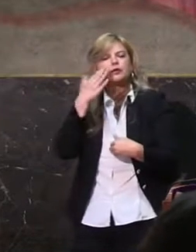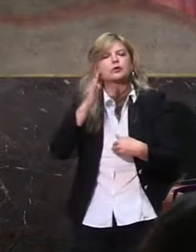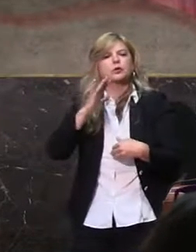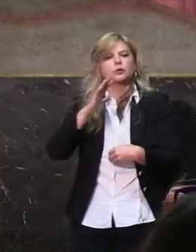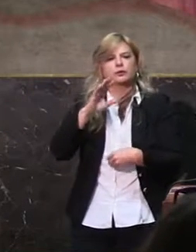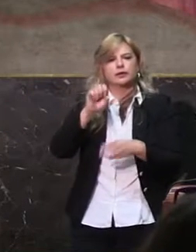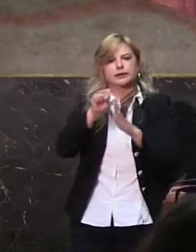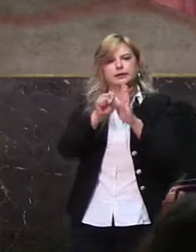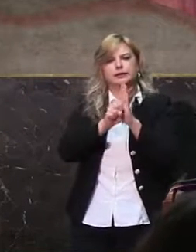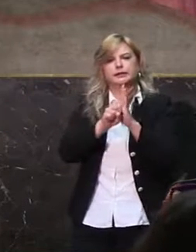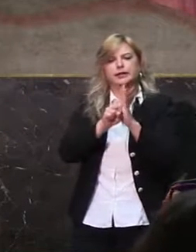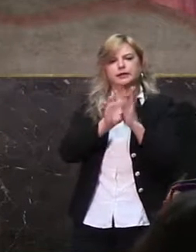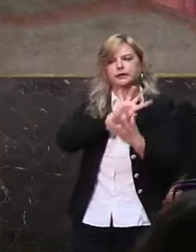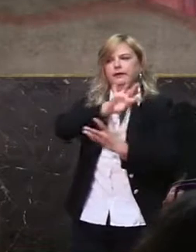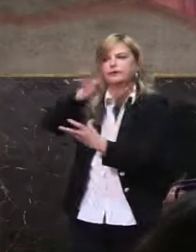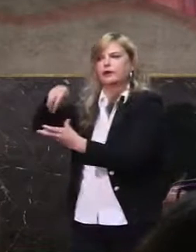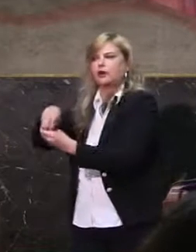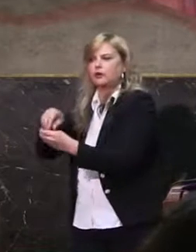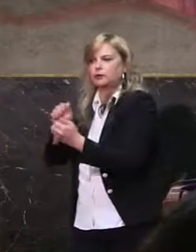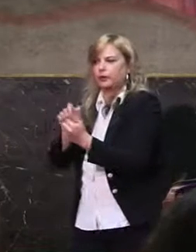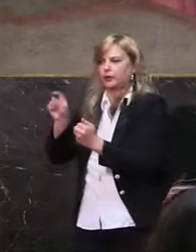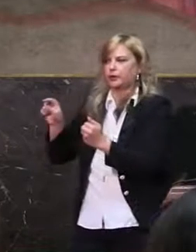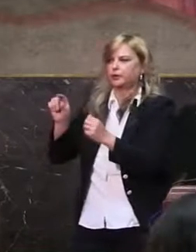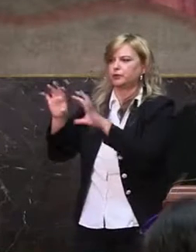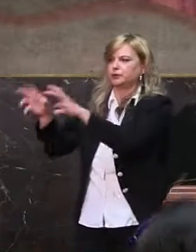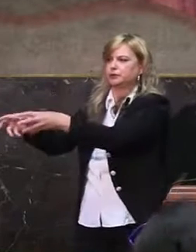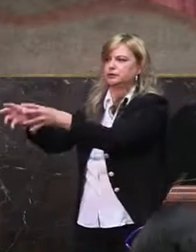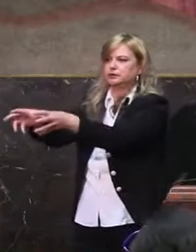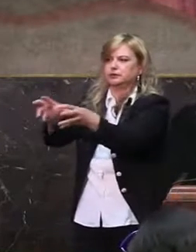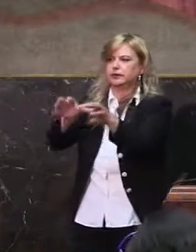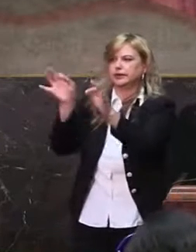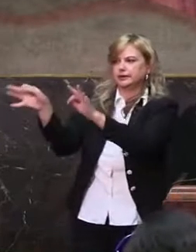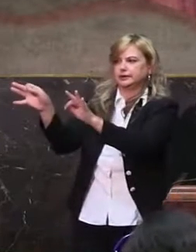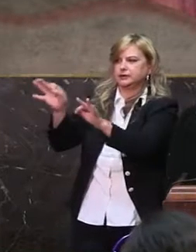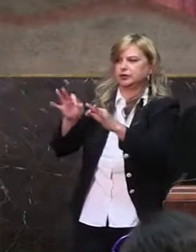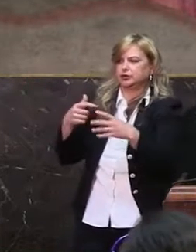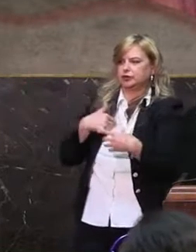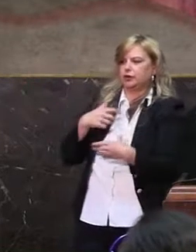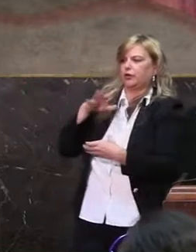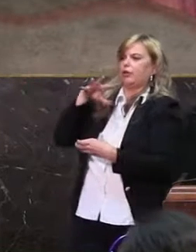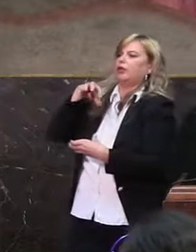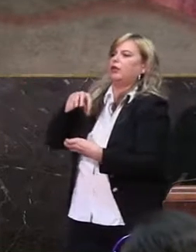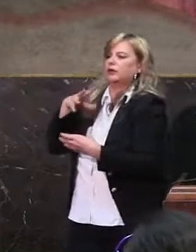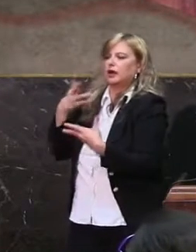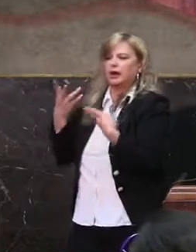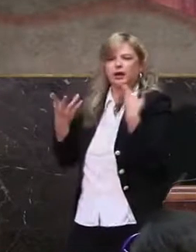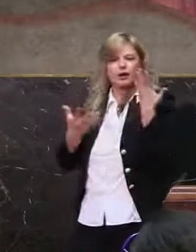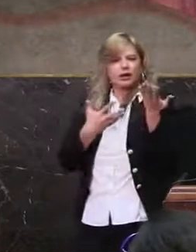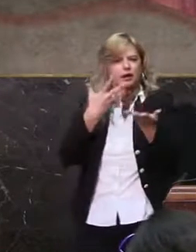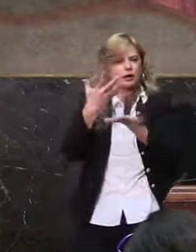and that's consistent with what I've been saying all along in particular